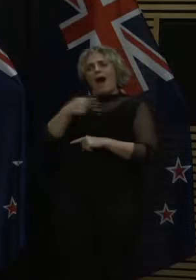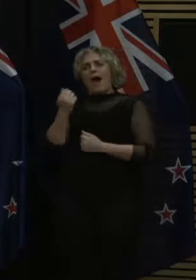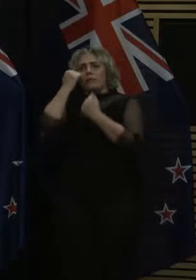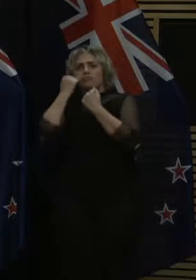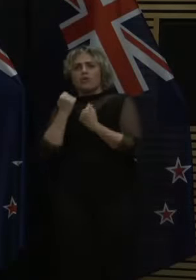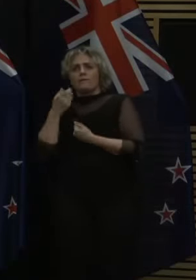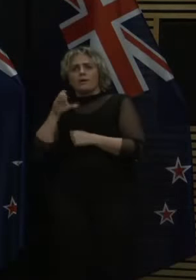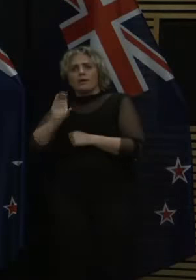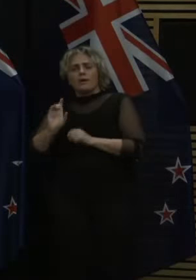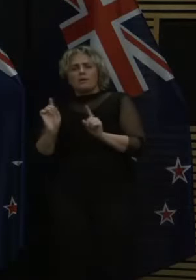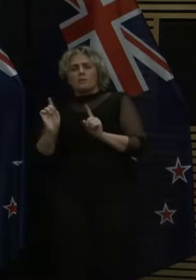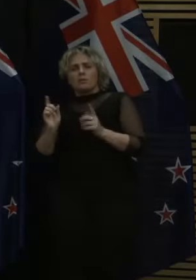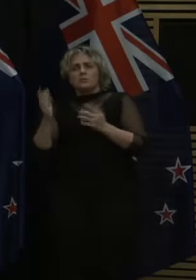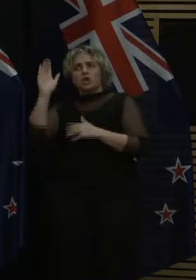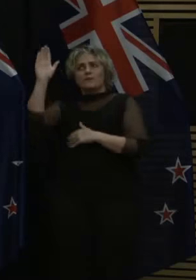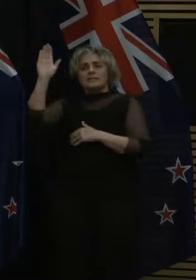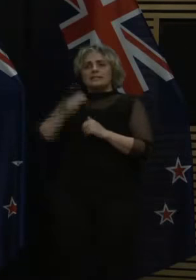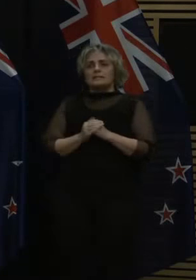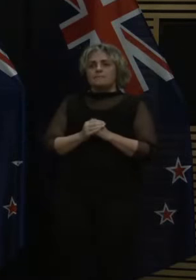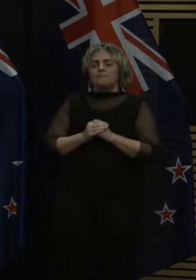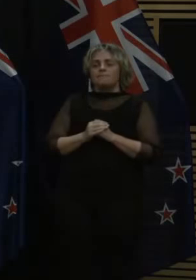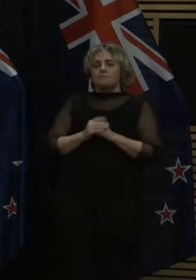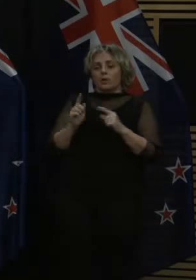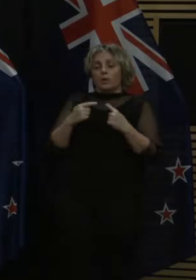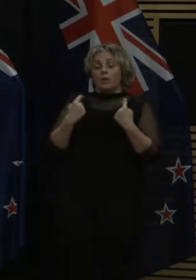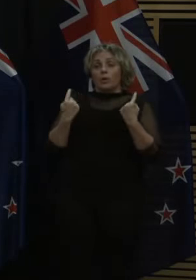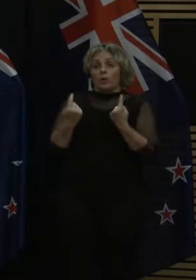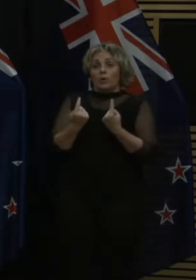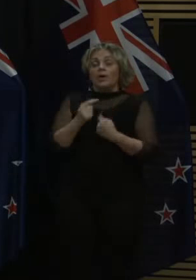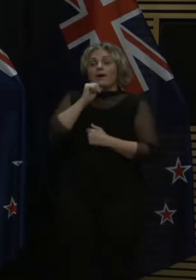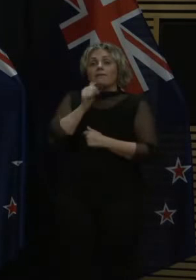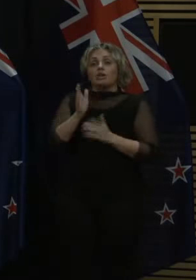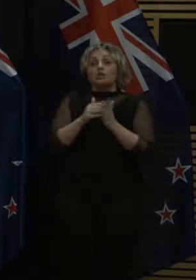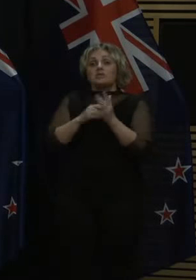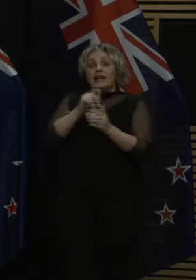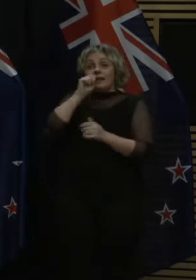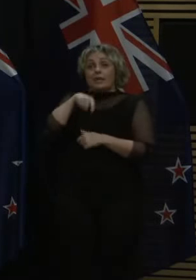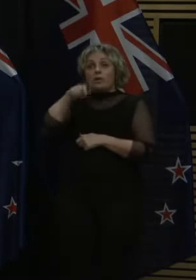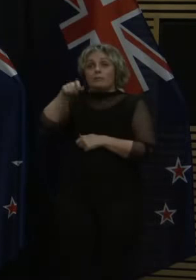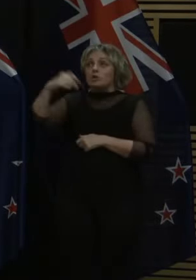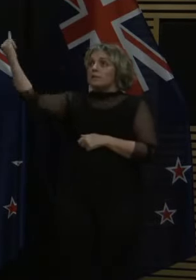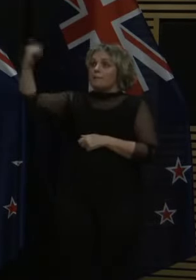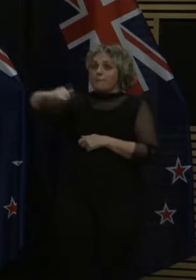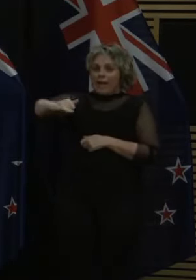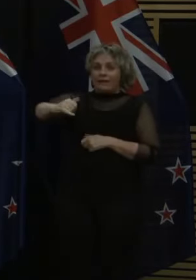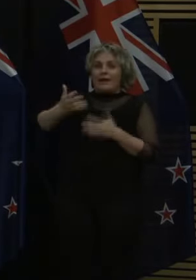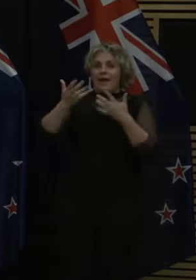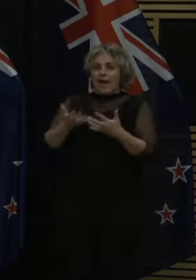your entry to summer festivals would need to vaccinated.